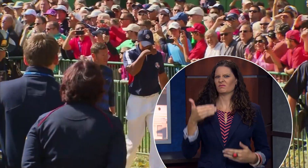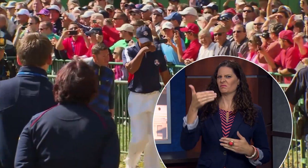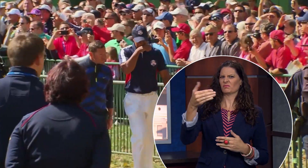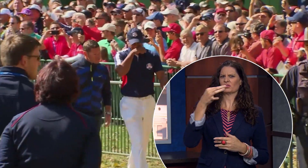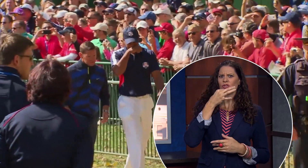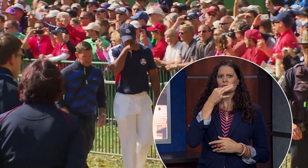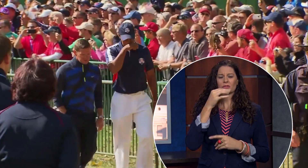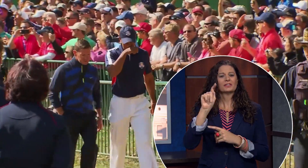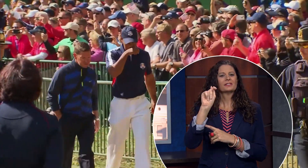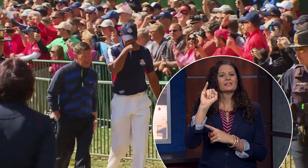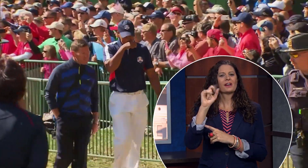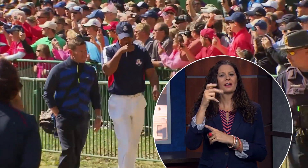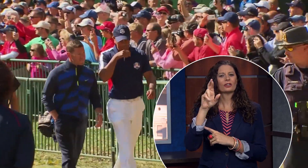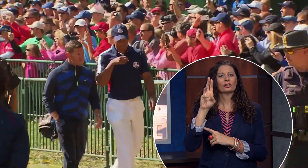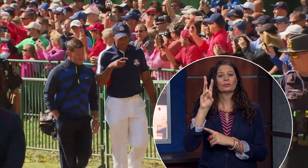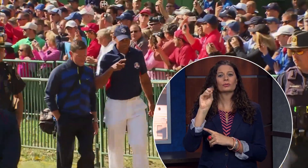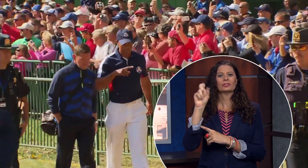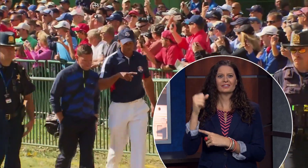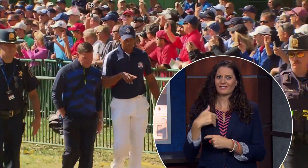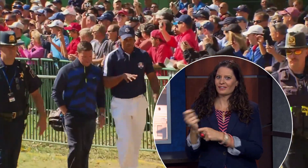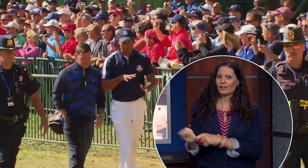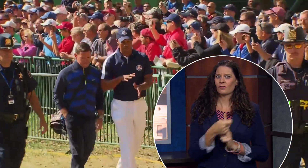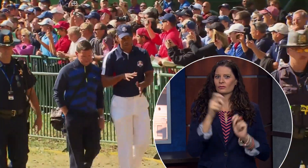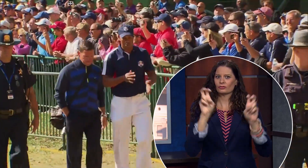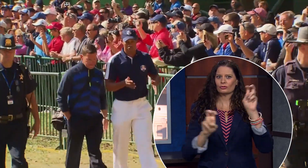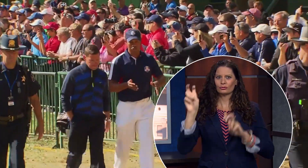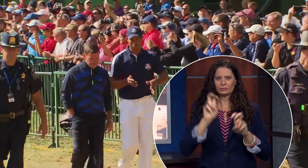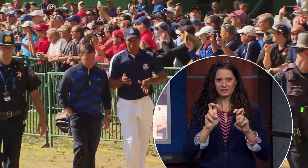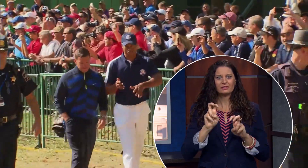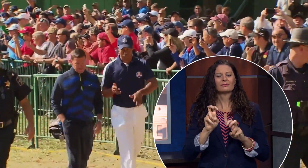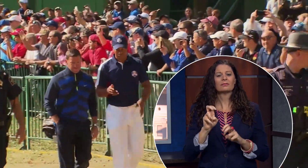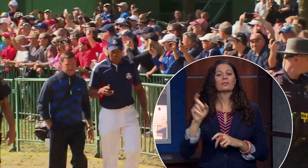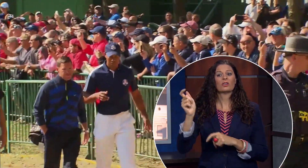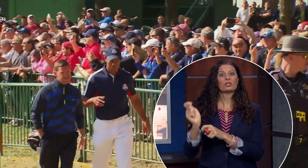With just a few months left until his next tournament professional golfer Tiger Woods